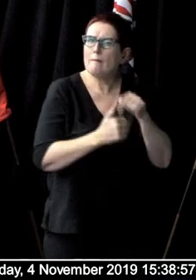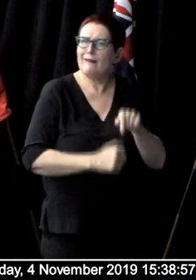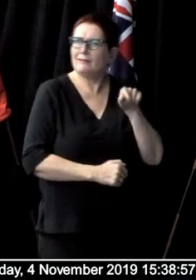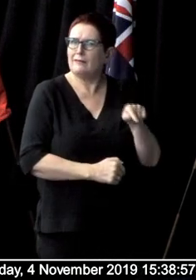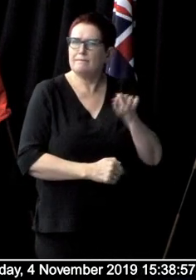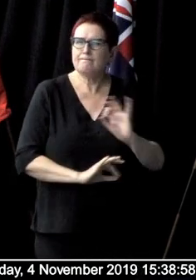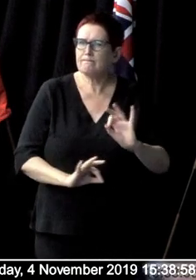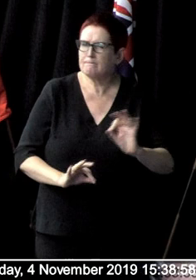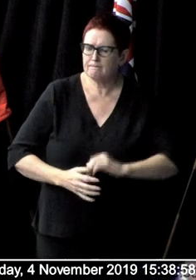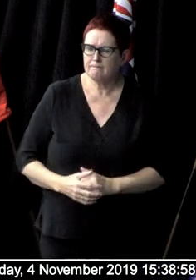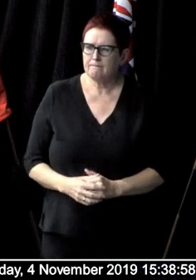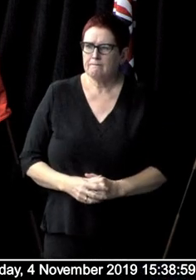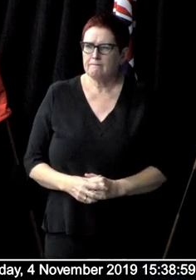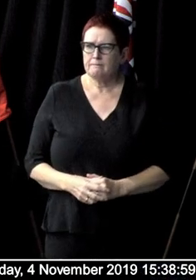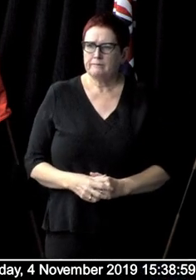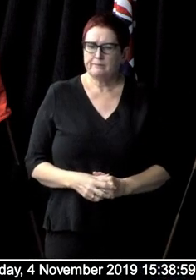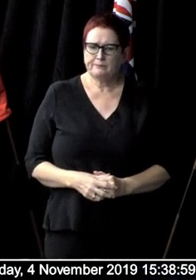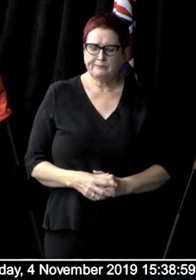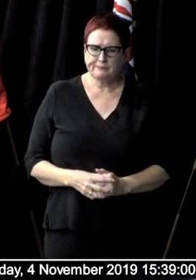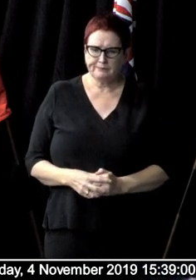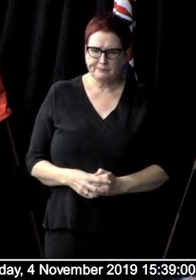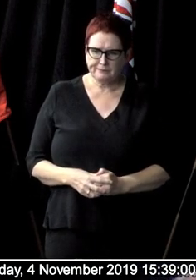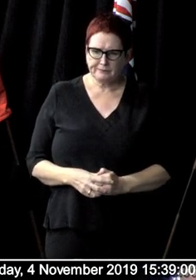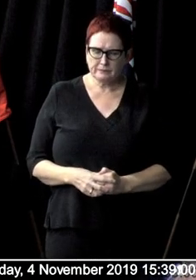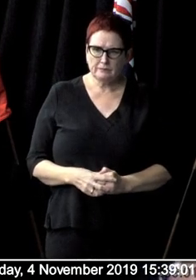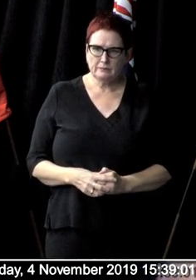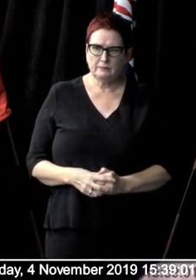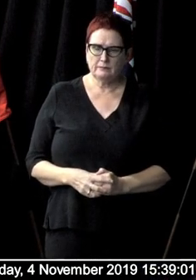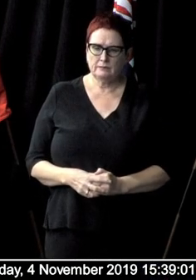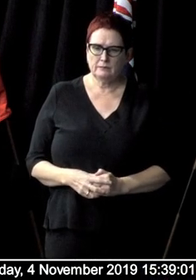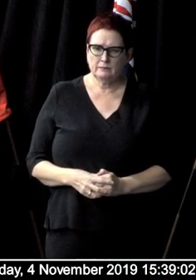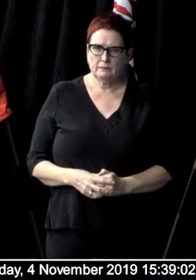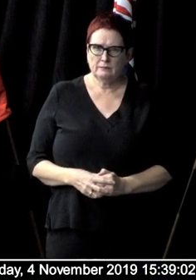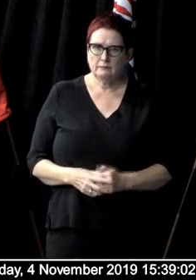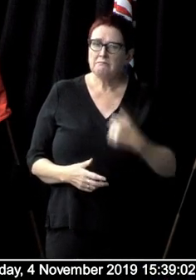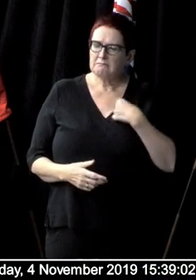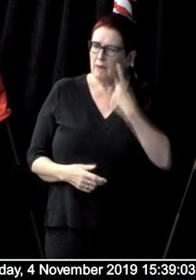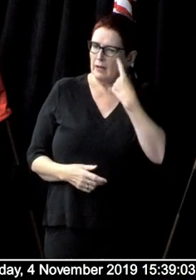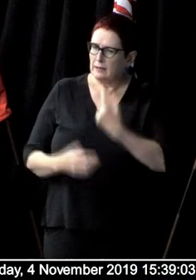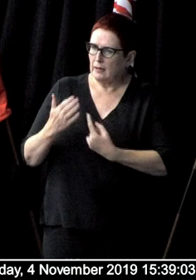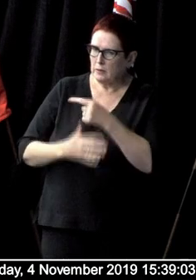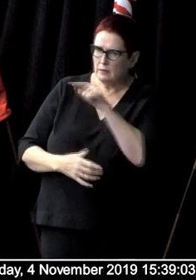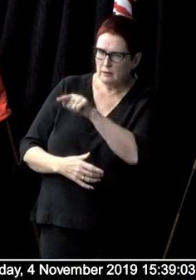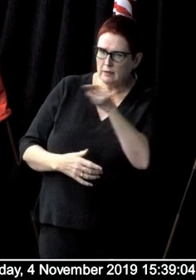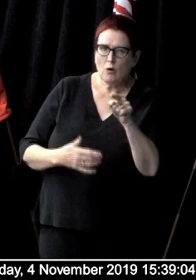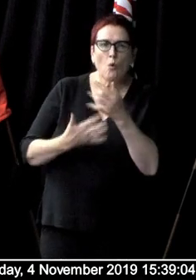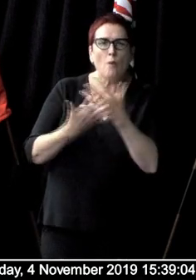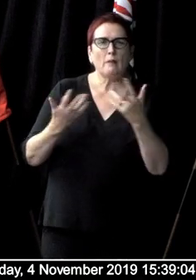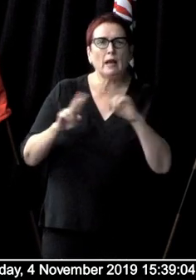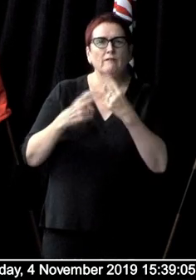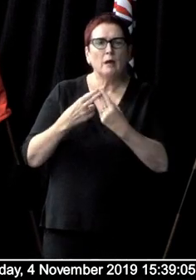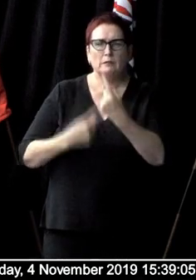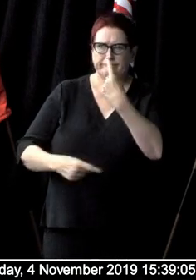So we would see lots of – we would hear from lots of parents about the – almost